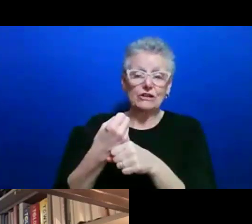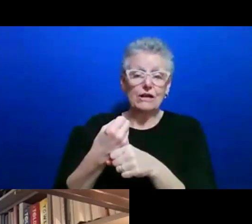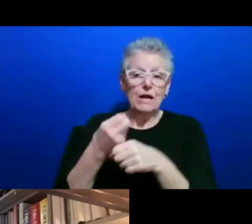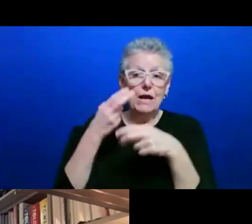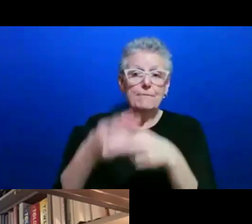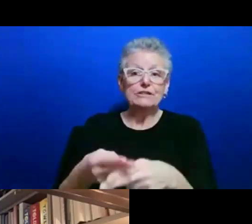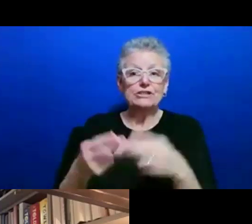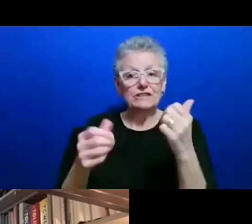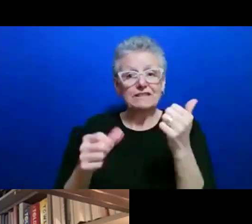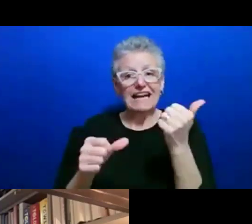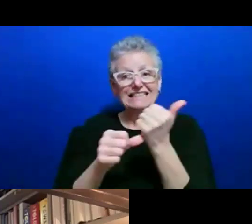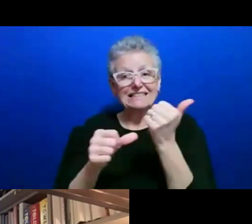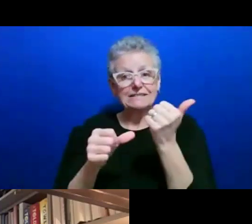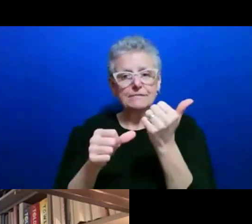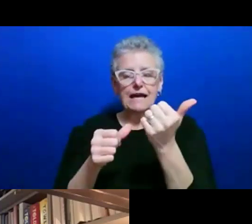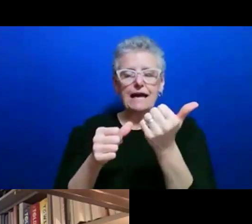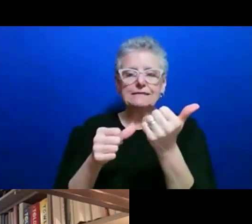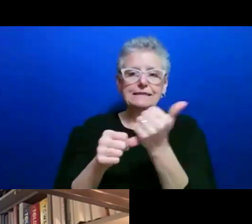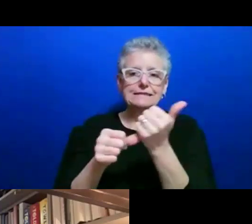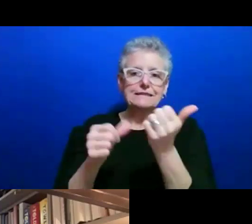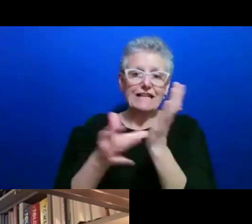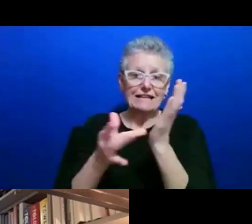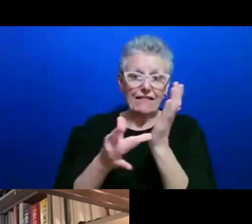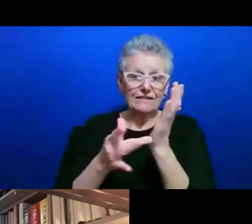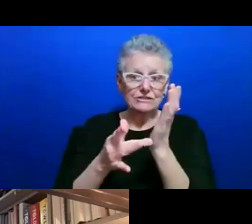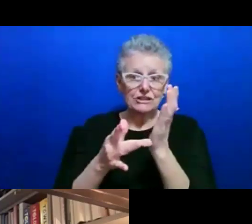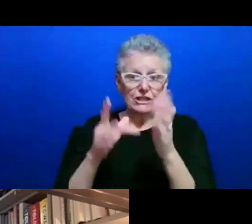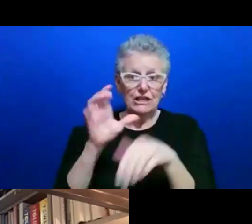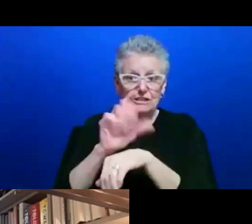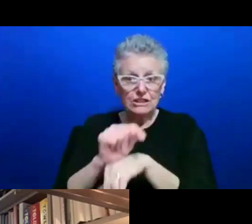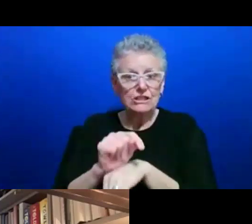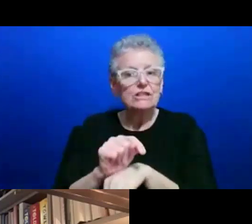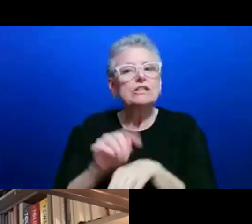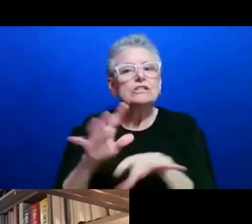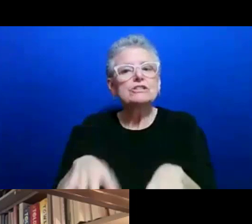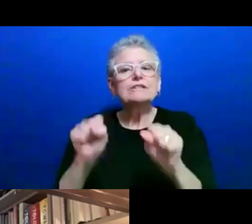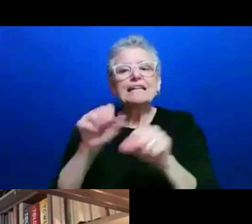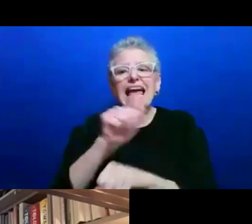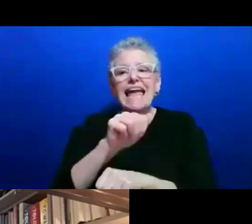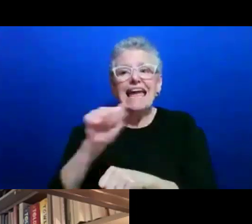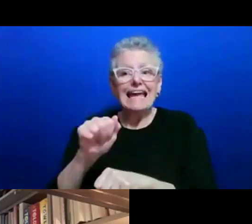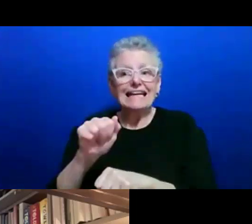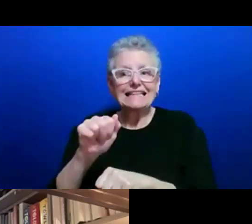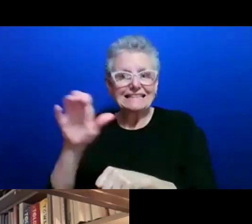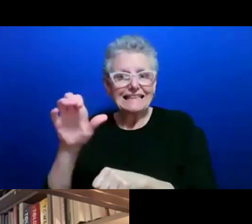technology consultant, she did an AAC workgroup that I joined and I was pretty much